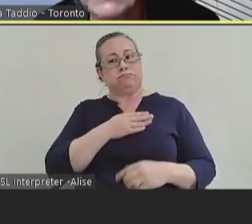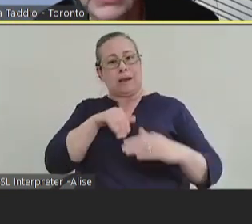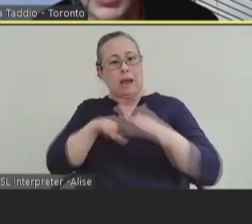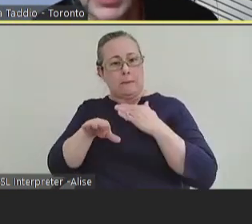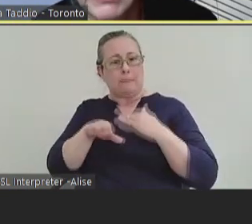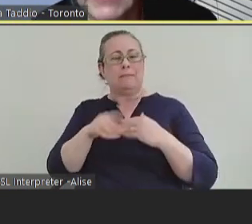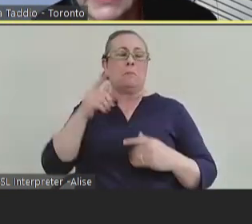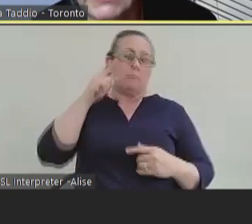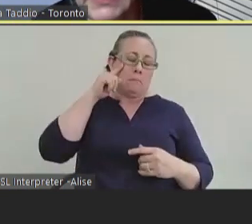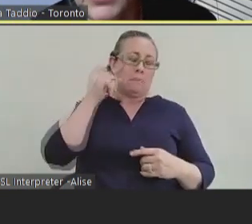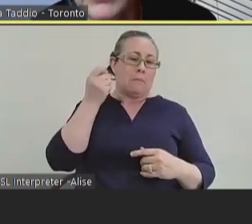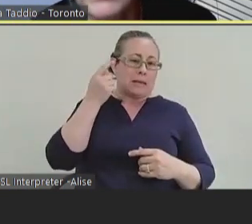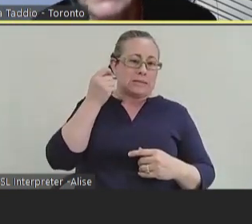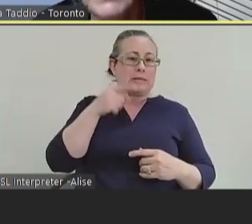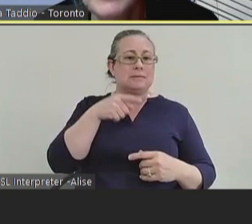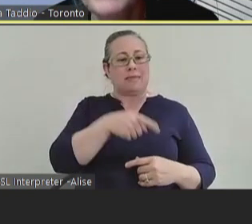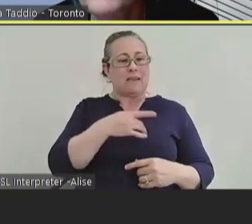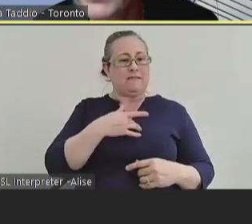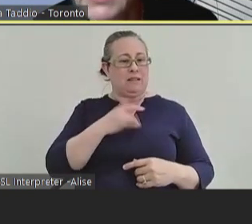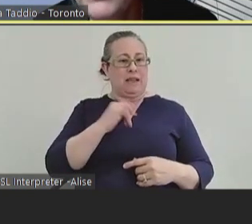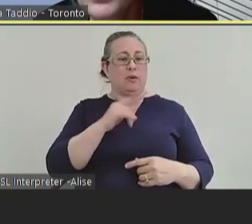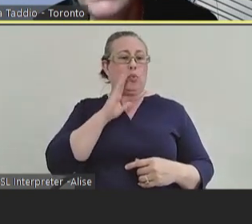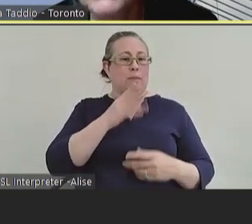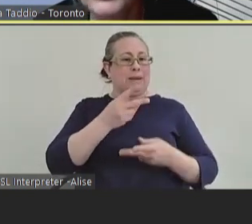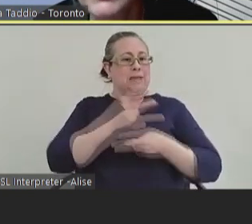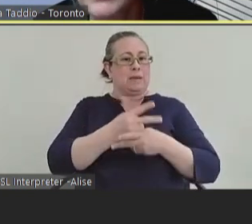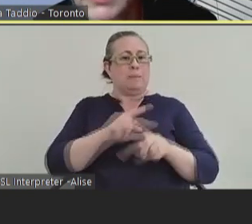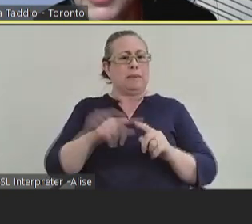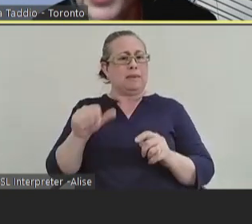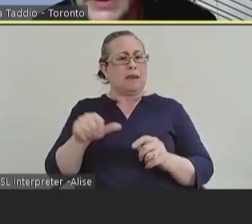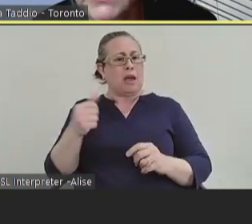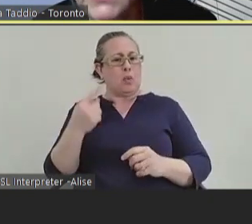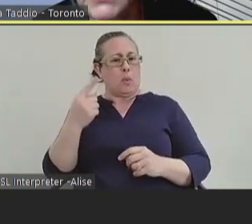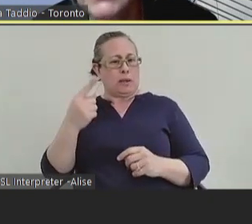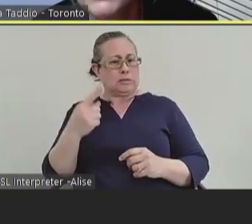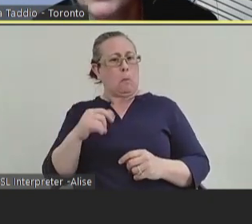they were going to be taken care of. But for the other ones, we're a little bit surprised. So,